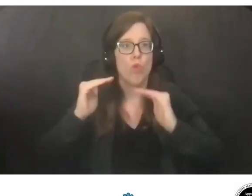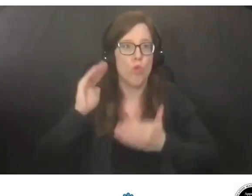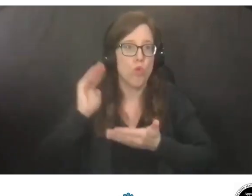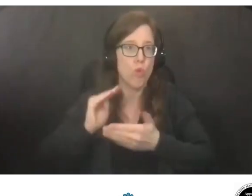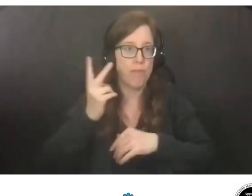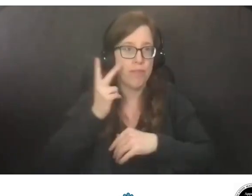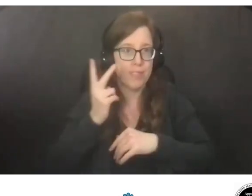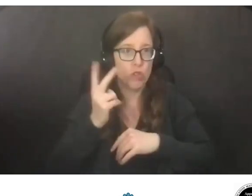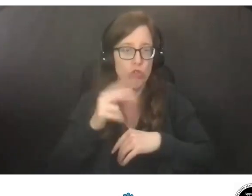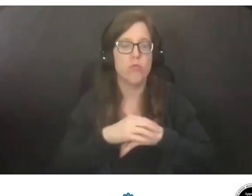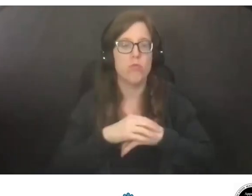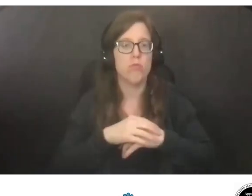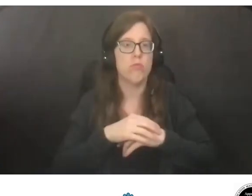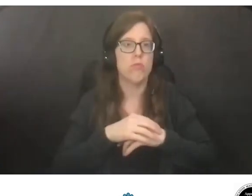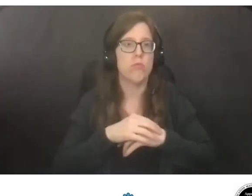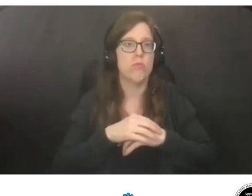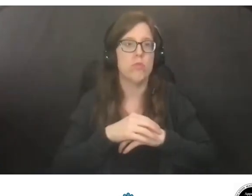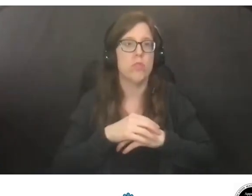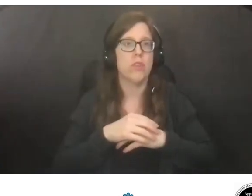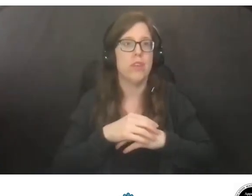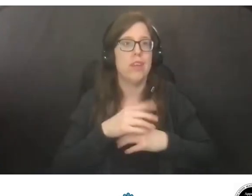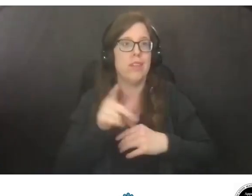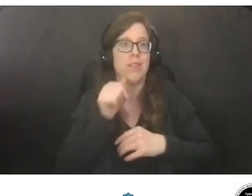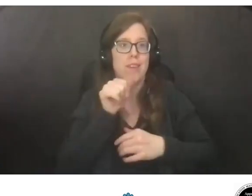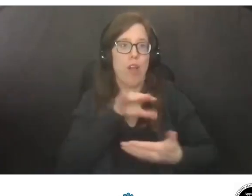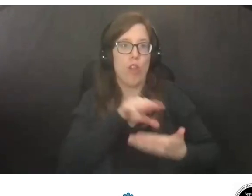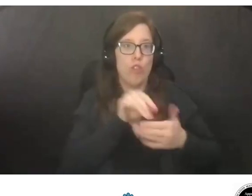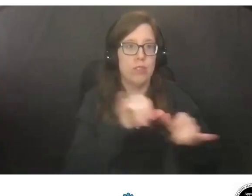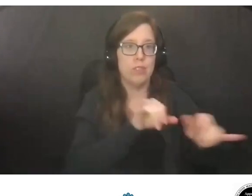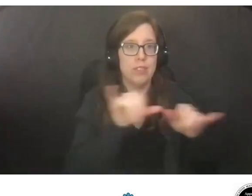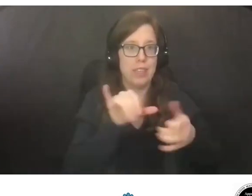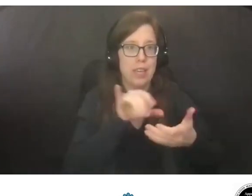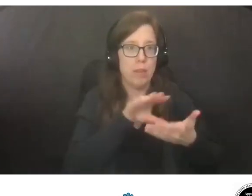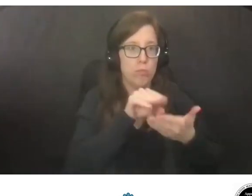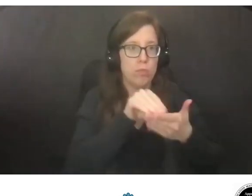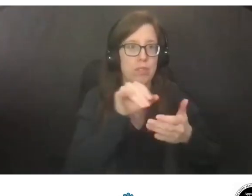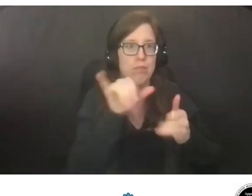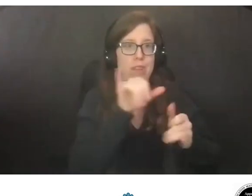were not necessarily learning the same information incidentally as their peers,